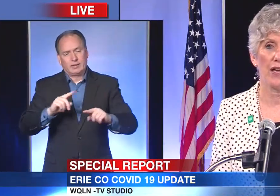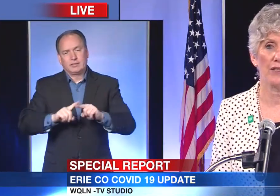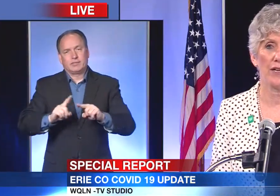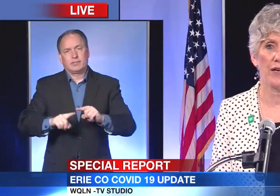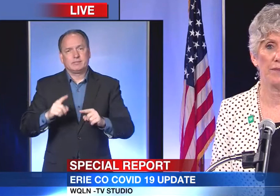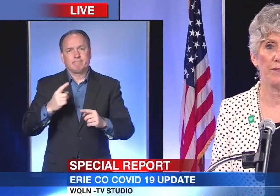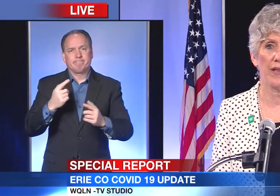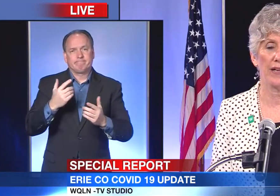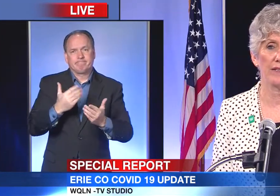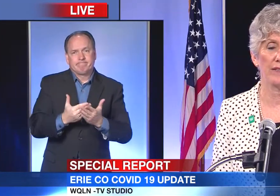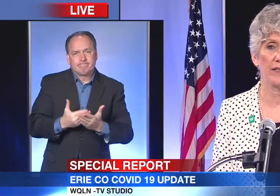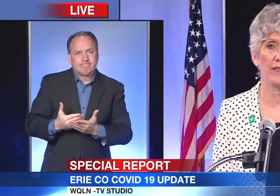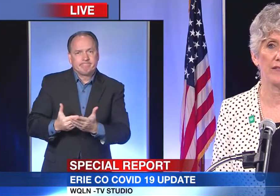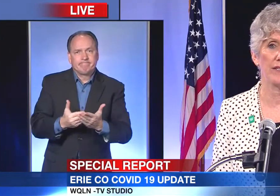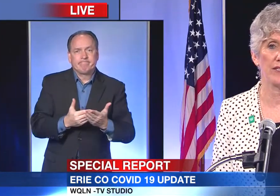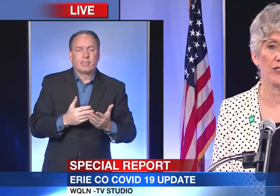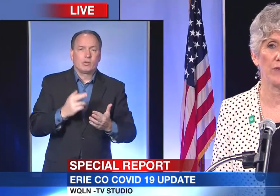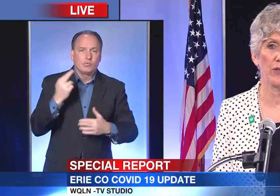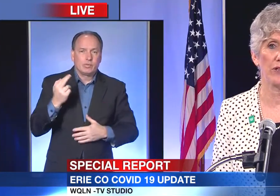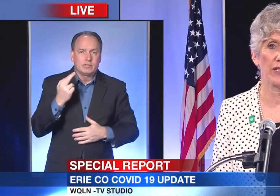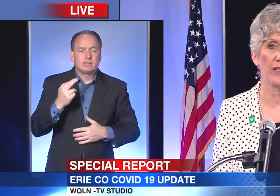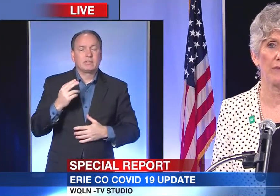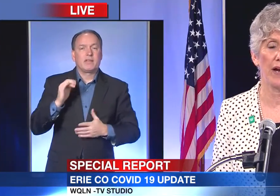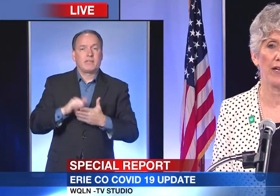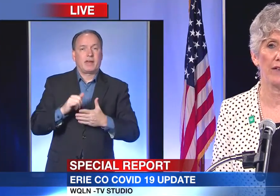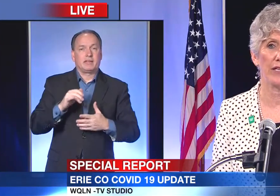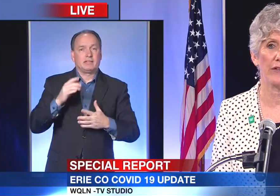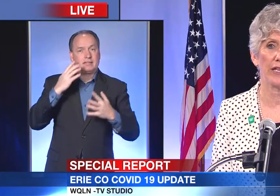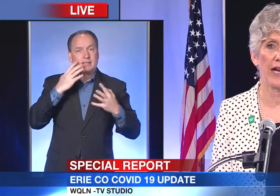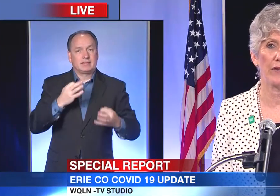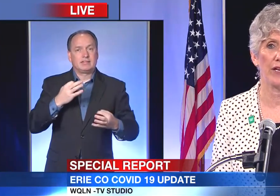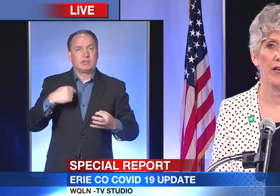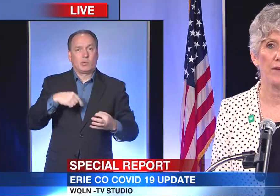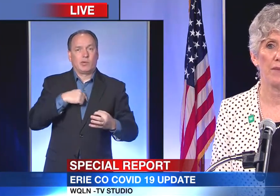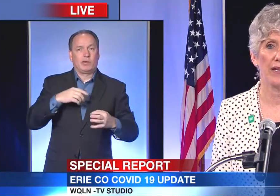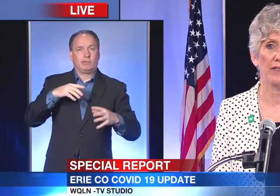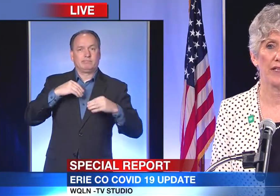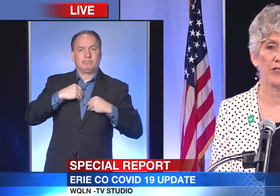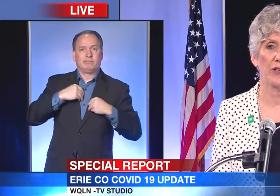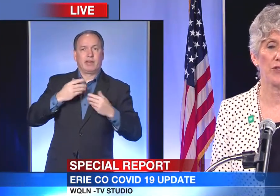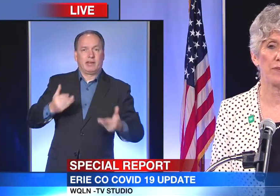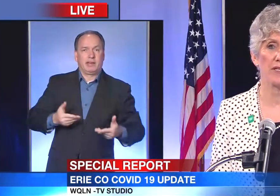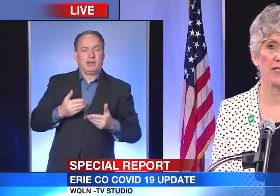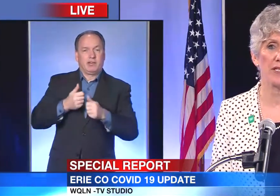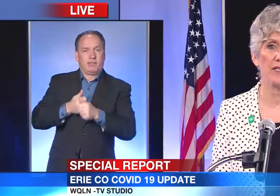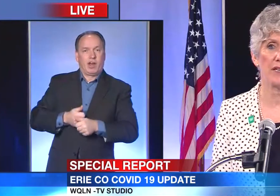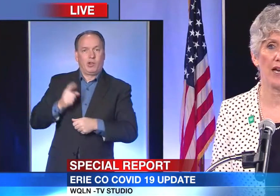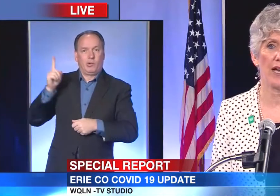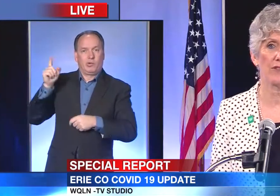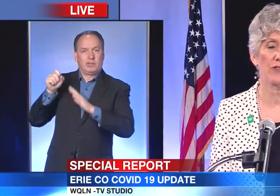THE STATE LEVEL LOOKING AT A NUMBER OF DIFFERENT FACTORS, AND THAT IS A DECISION THAT WE'RE